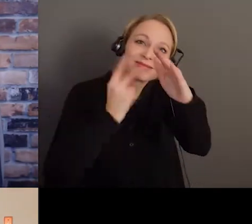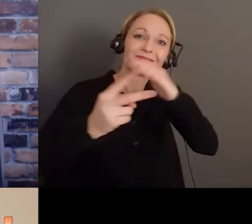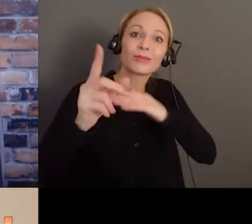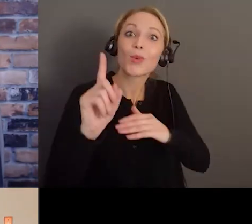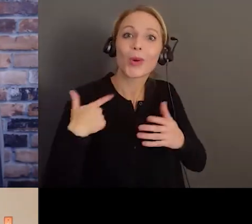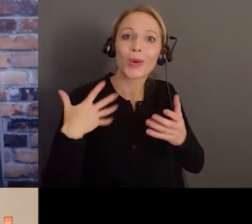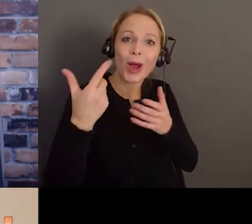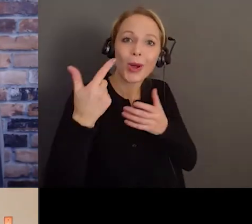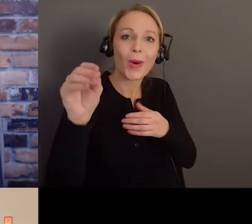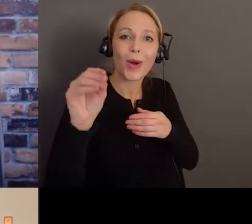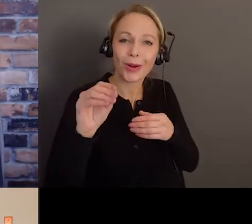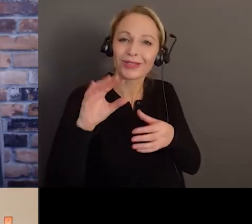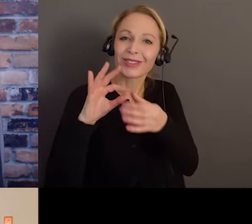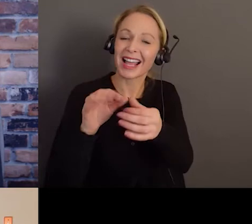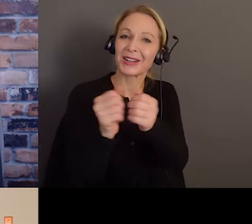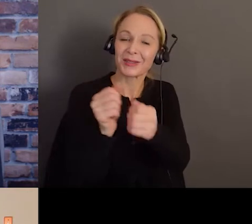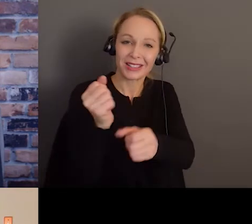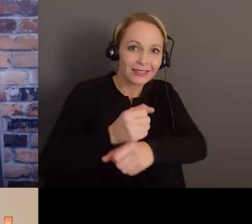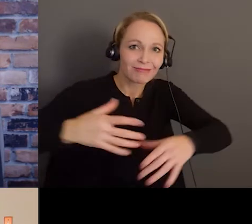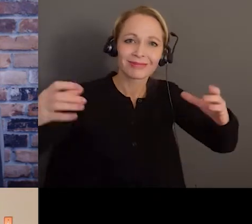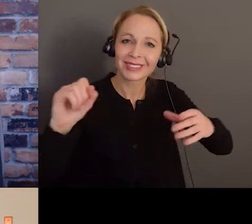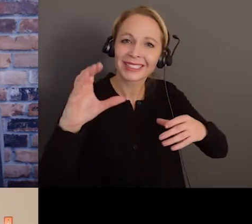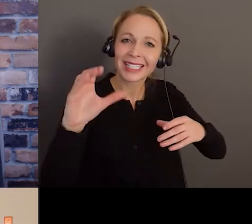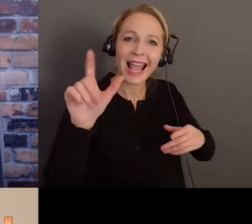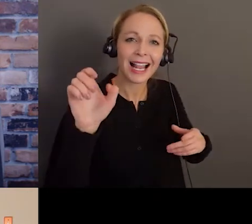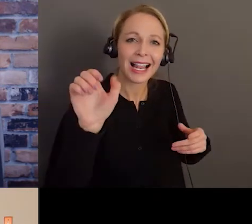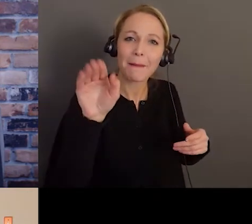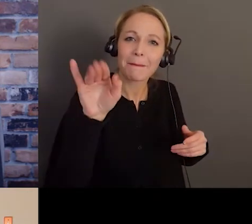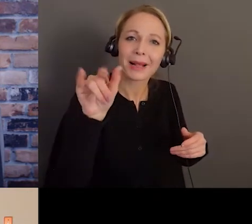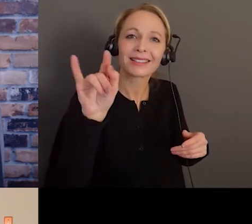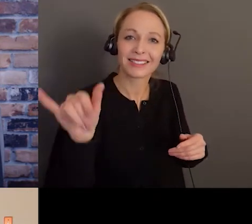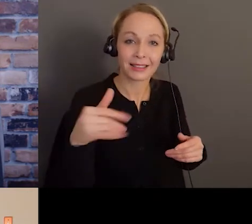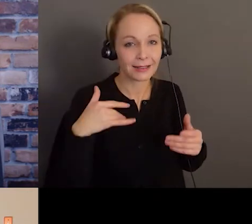SCALEABILITY IS HOW WE THINK OF THIS AND WE WANT TO